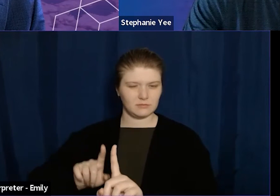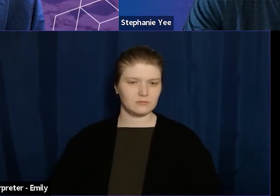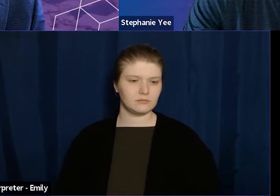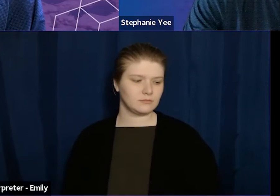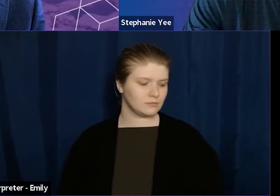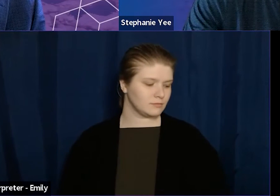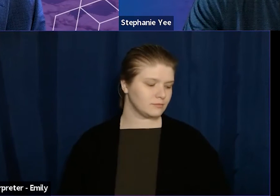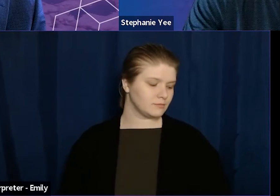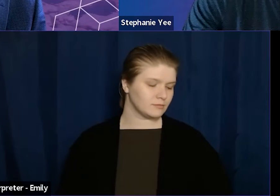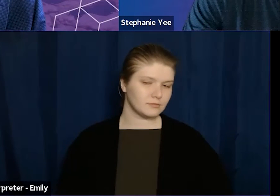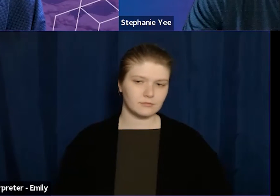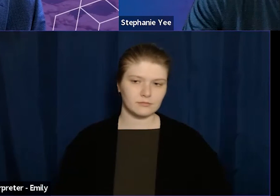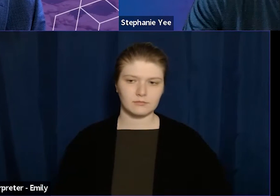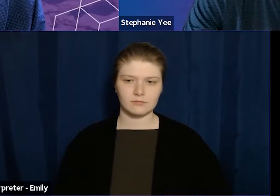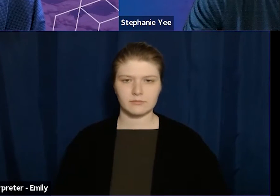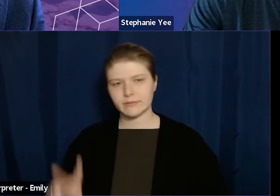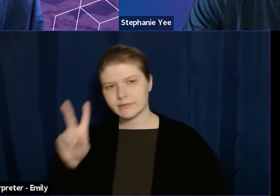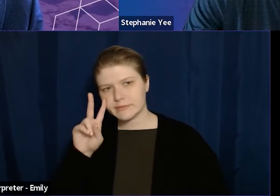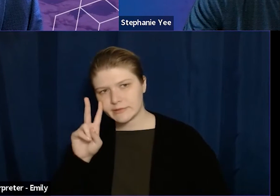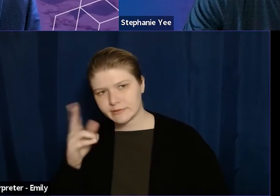Let's see. Got that one.